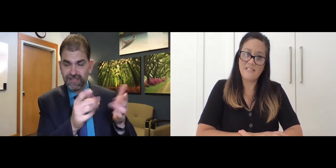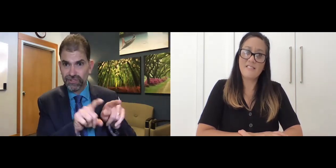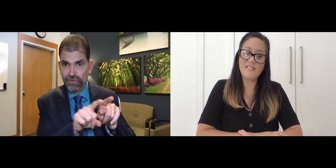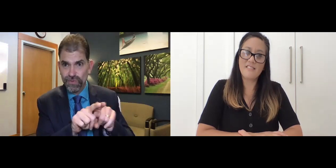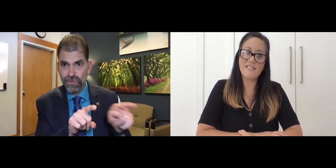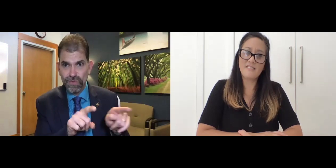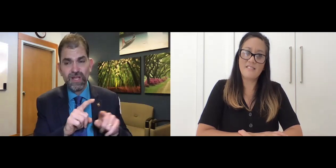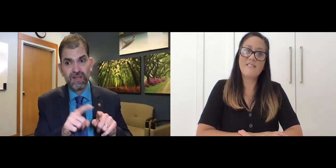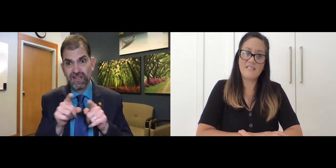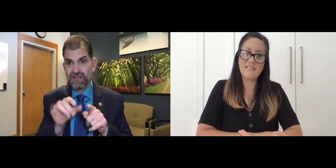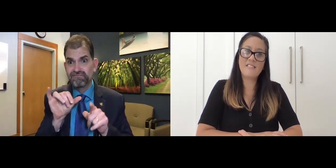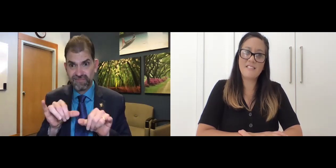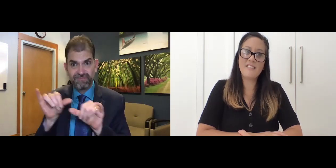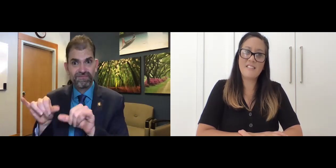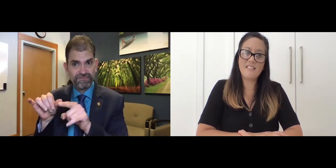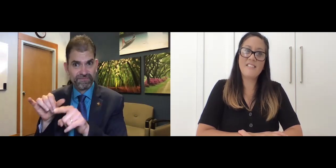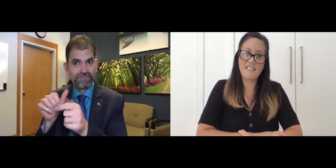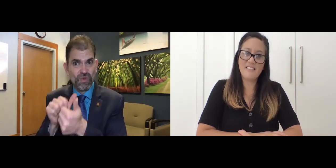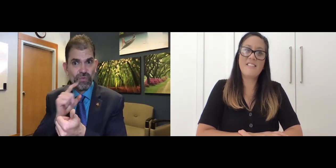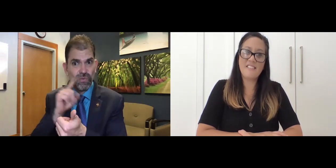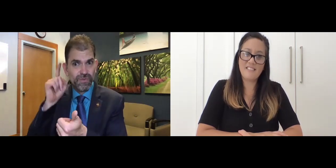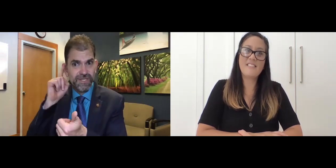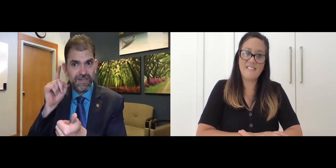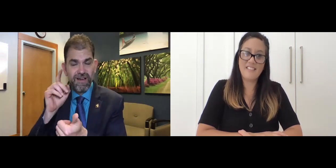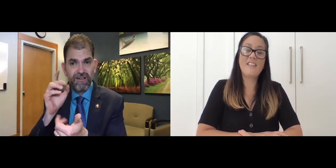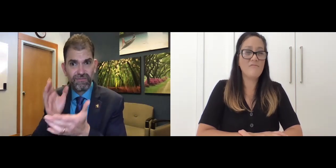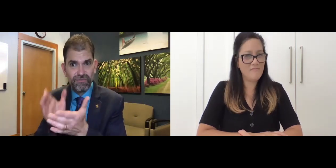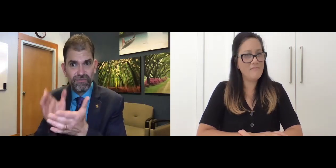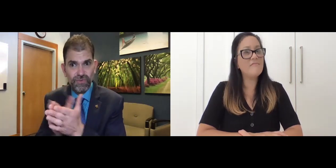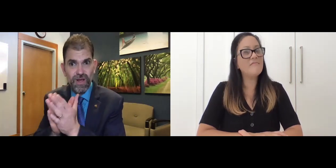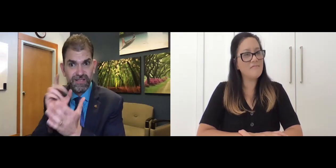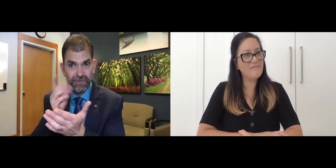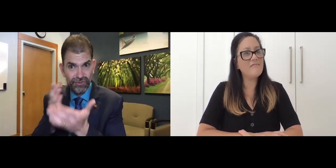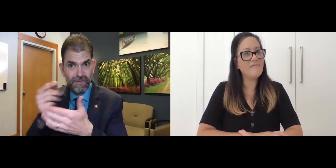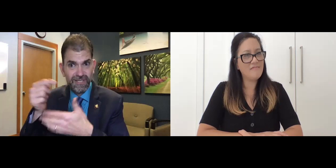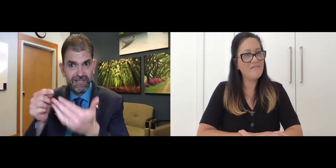They're requesting mental health services so it's proportionate.